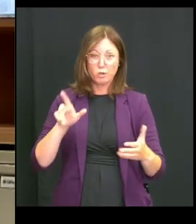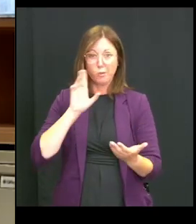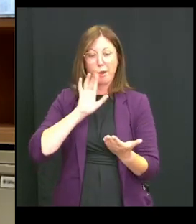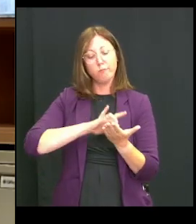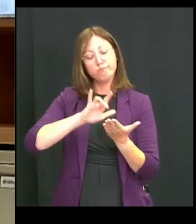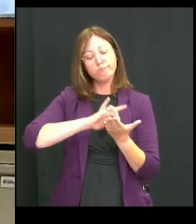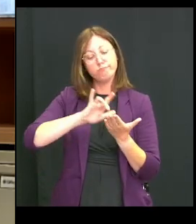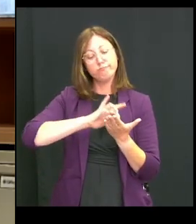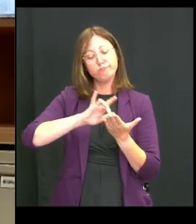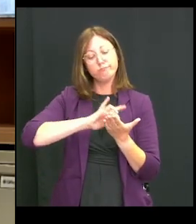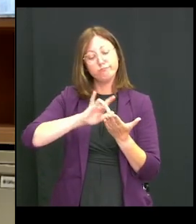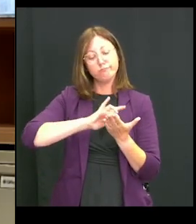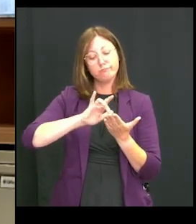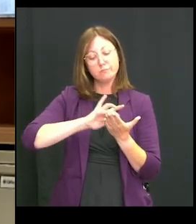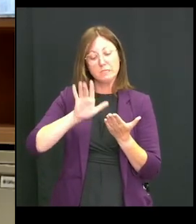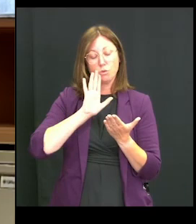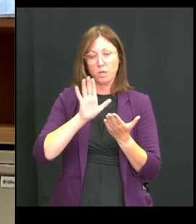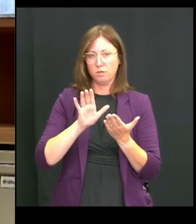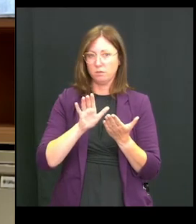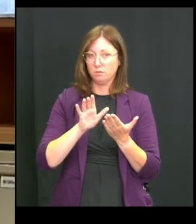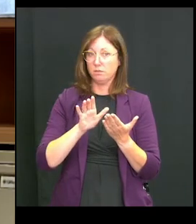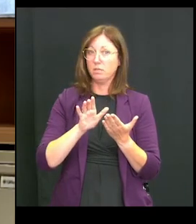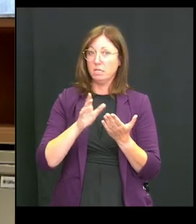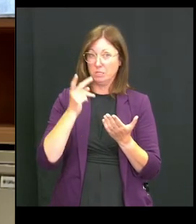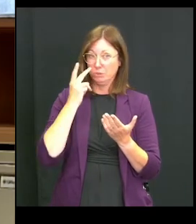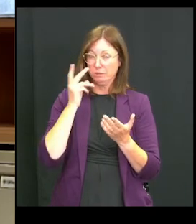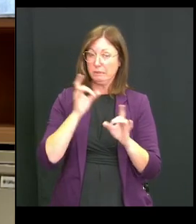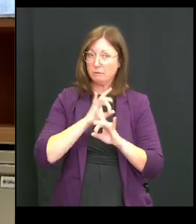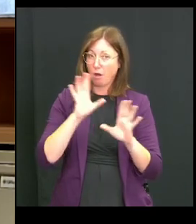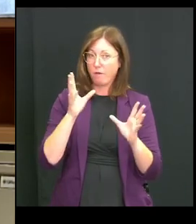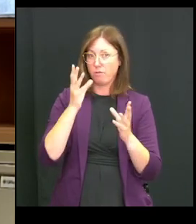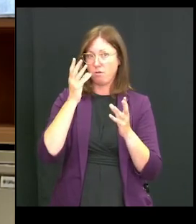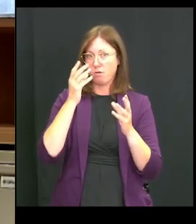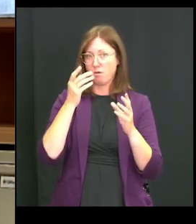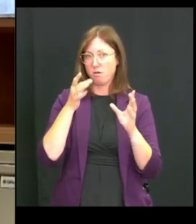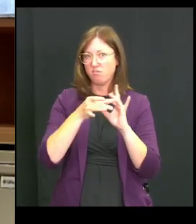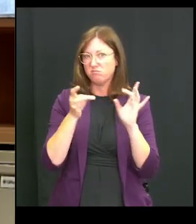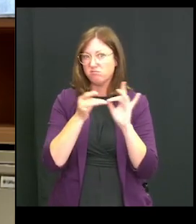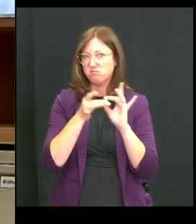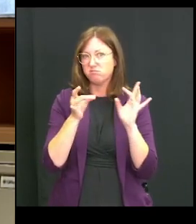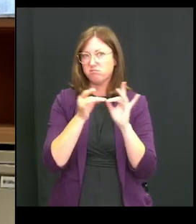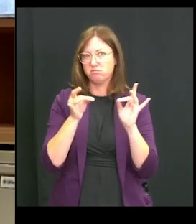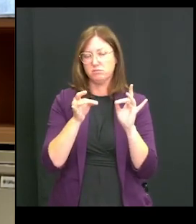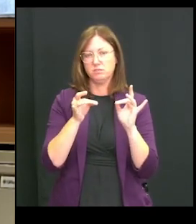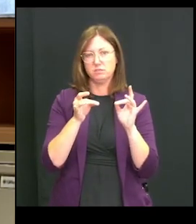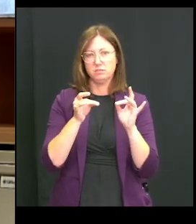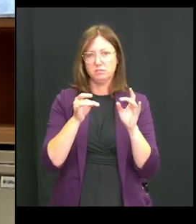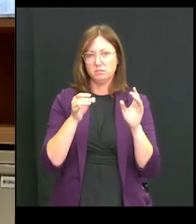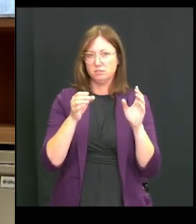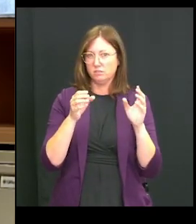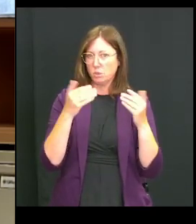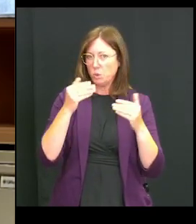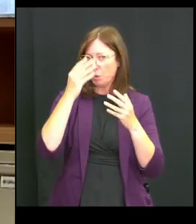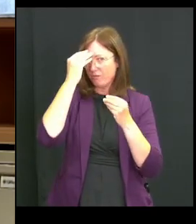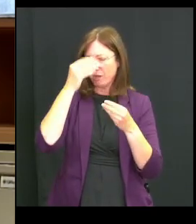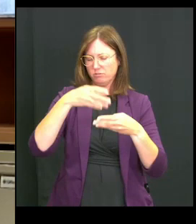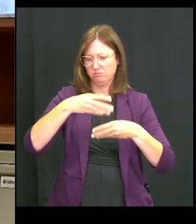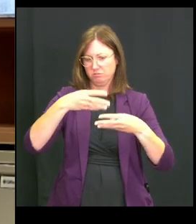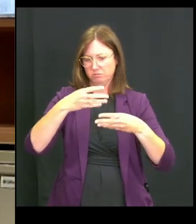and they're going to be bombarded with very inflammatory content, stuff that goes viral, stuff that heightens that political conflict.